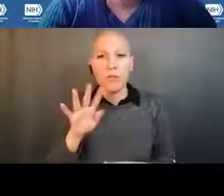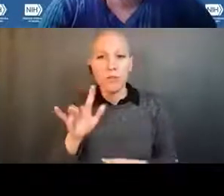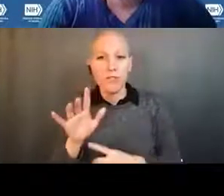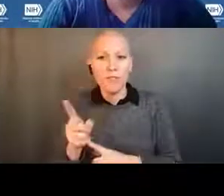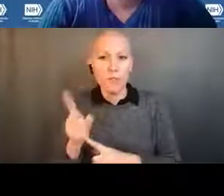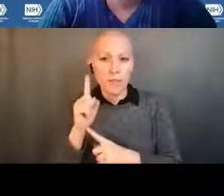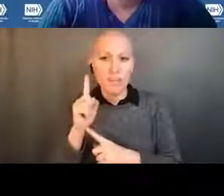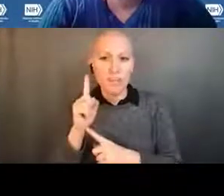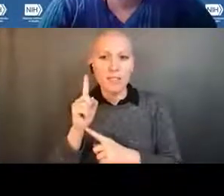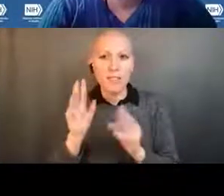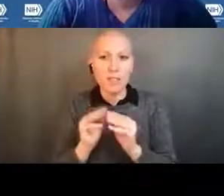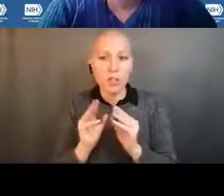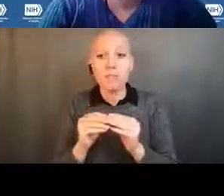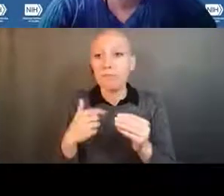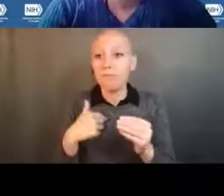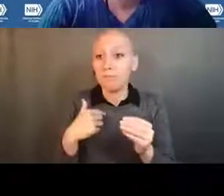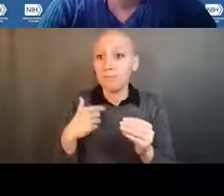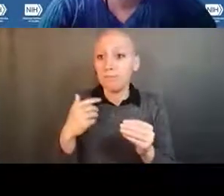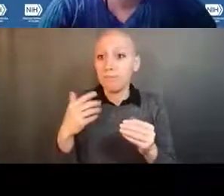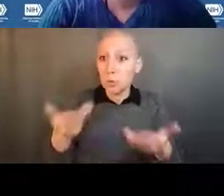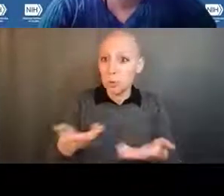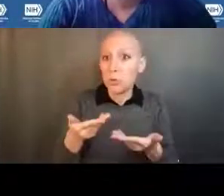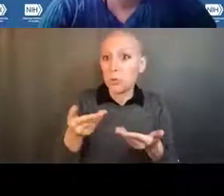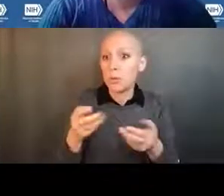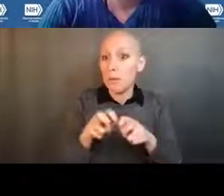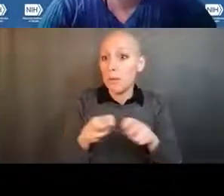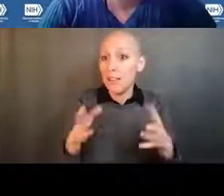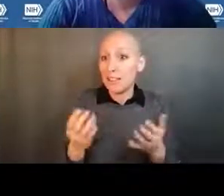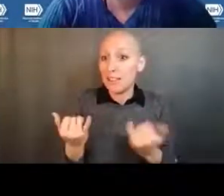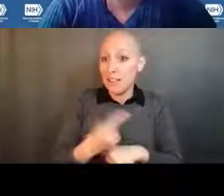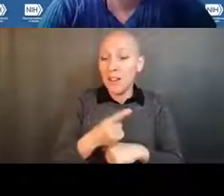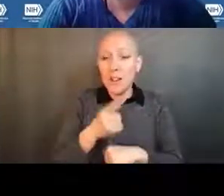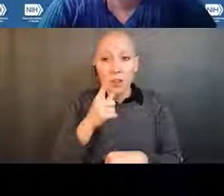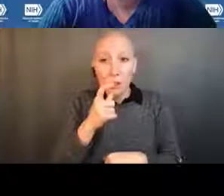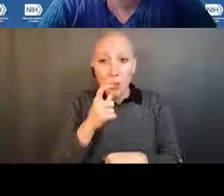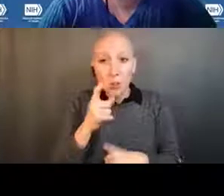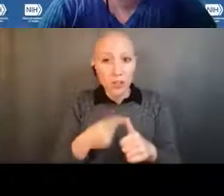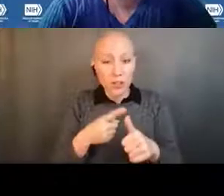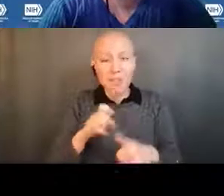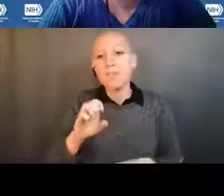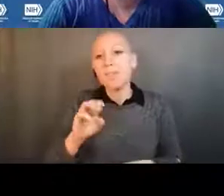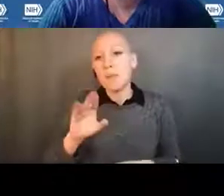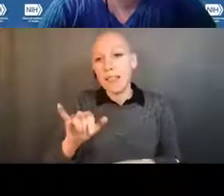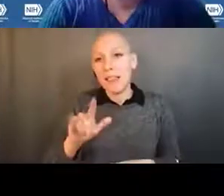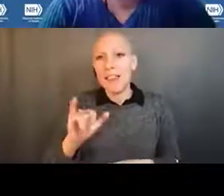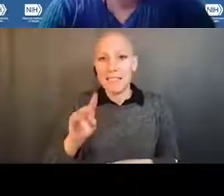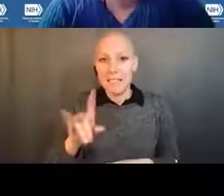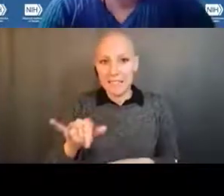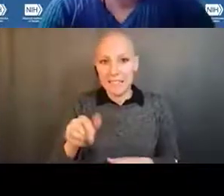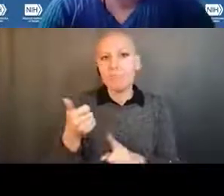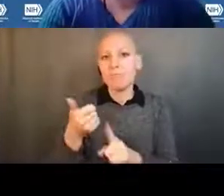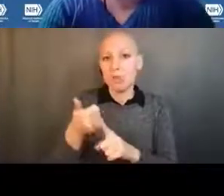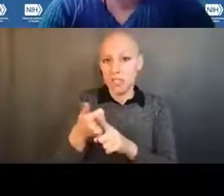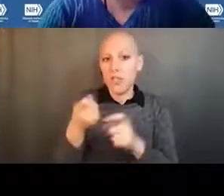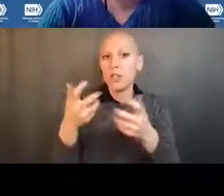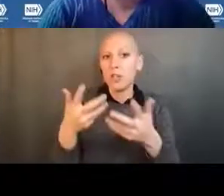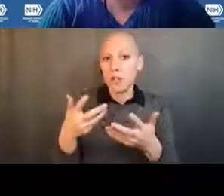first we will have Emily Linde who is the director of the Grants Management Program at the National Institute of Allergy and Infectious Diseases.